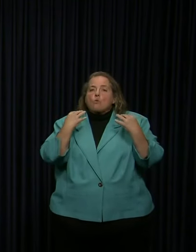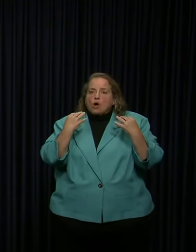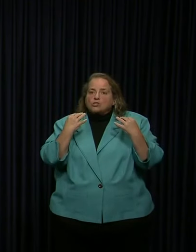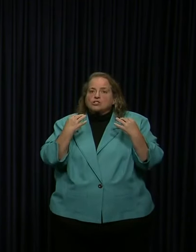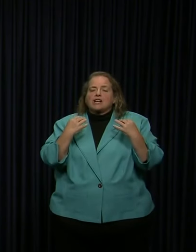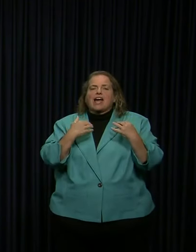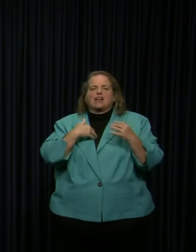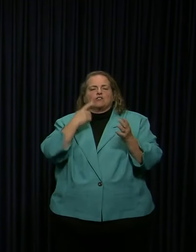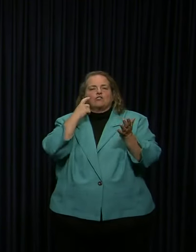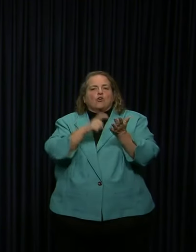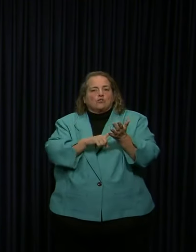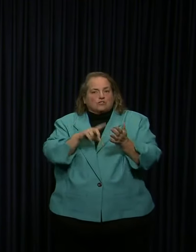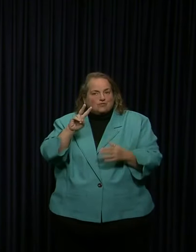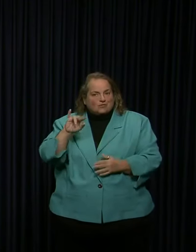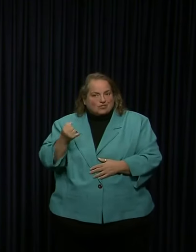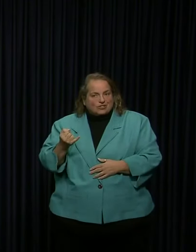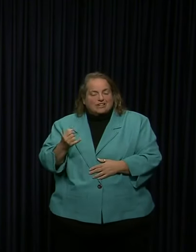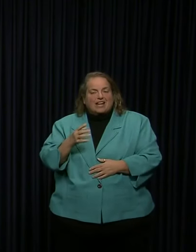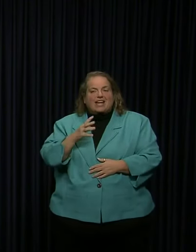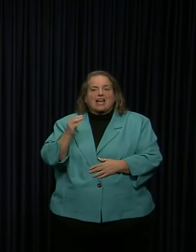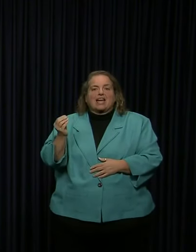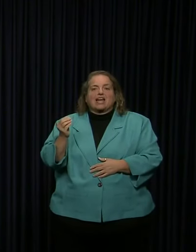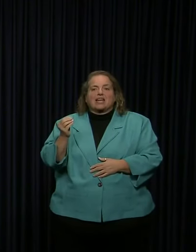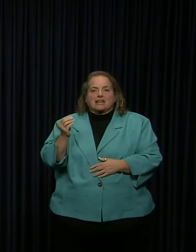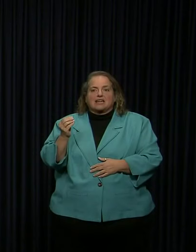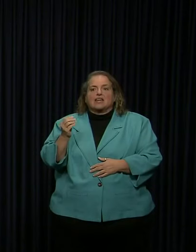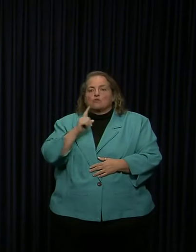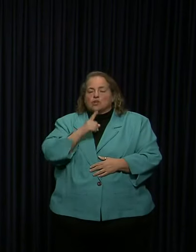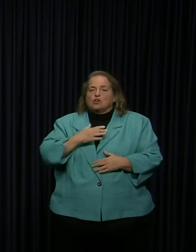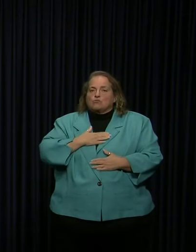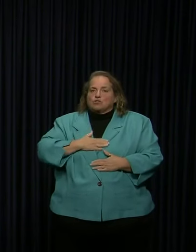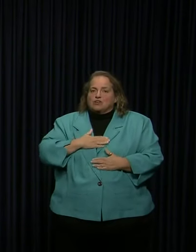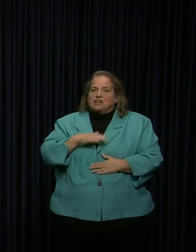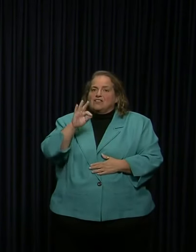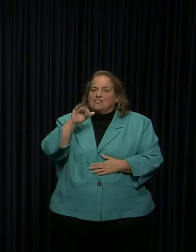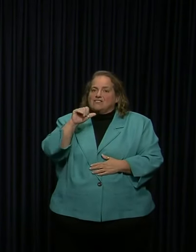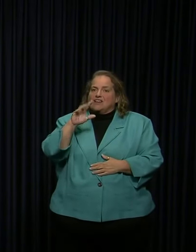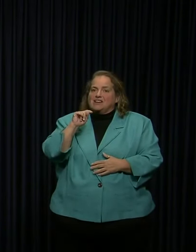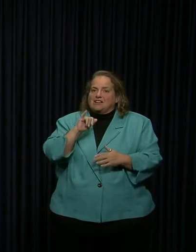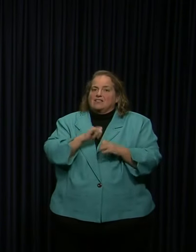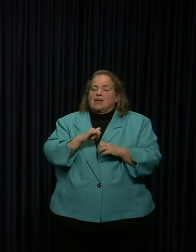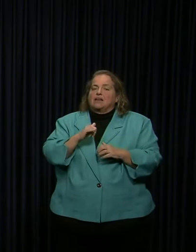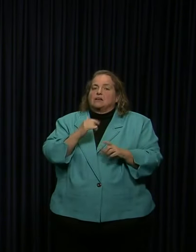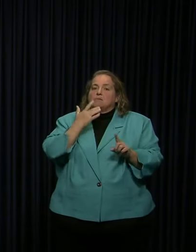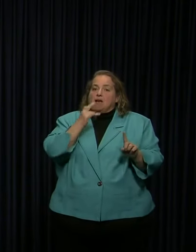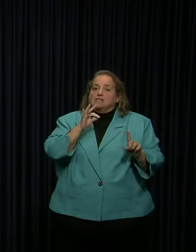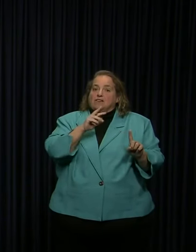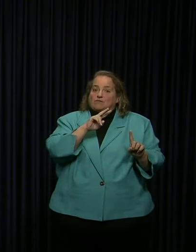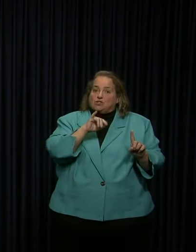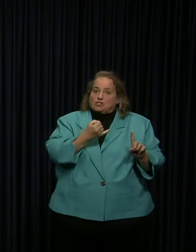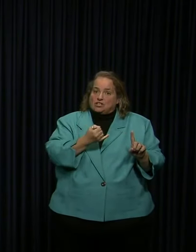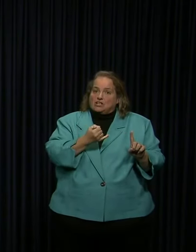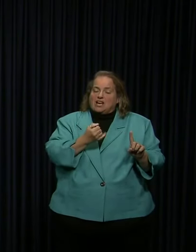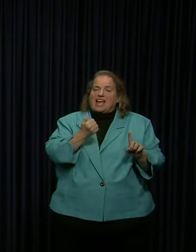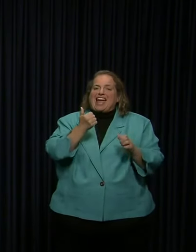OKAY? HEALTHY AT HOME.